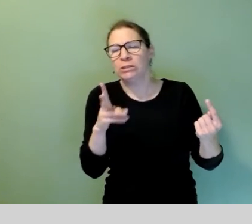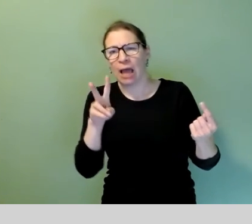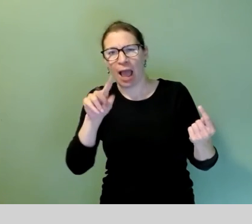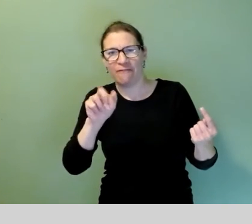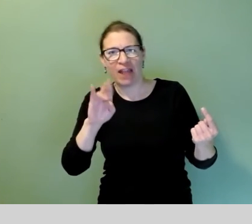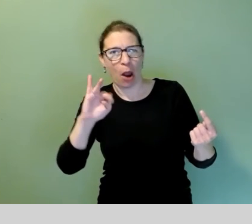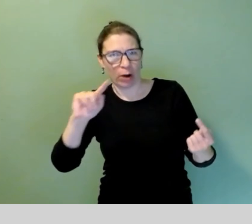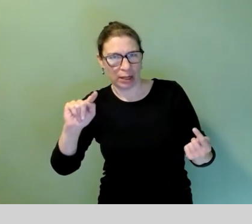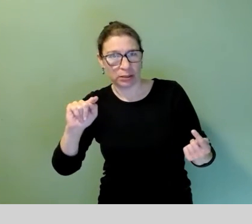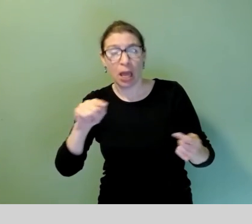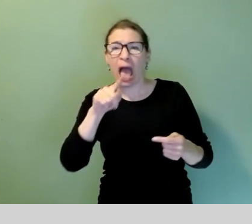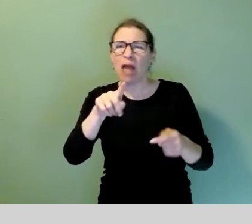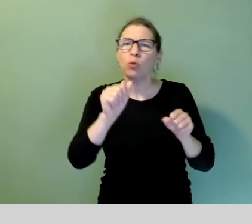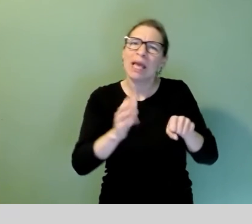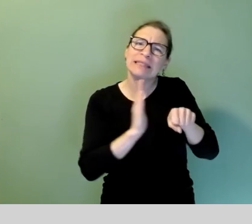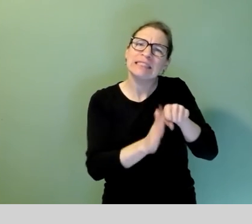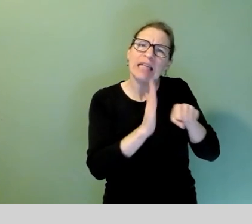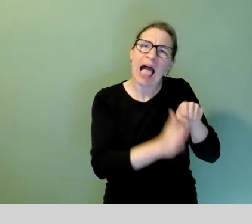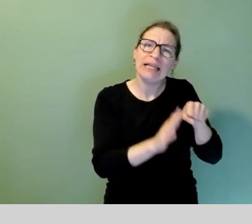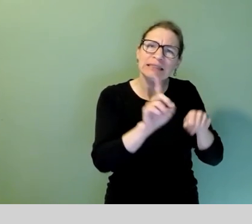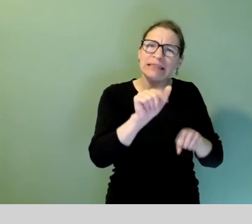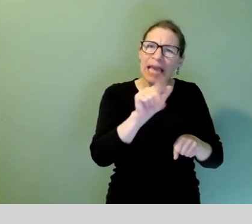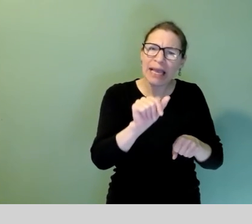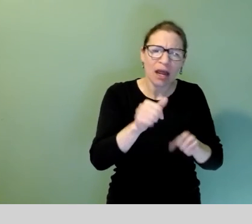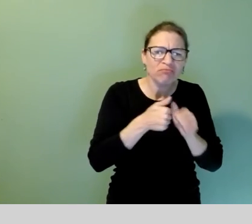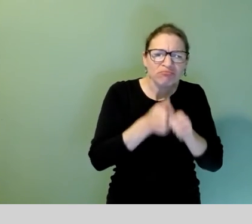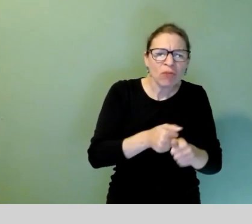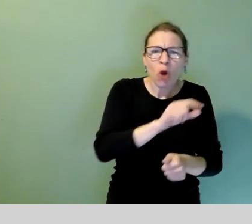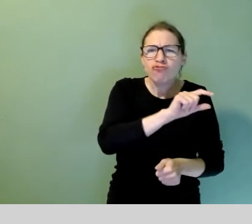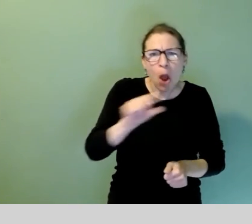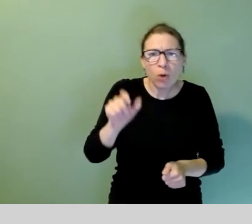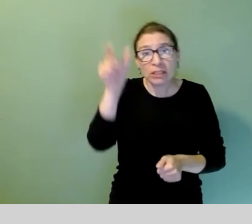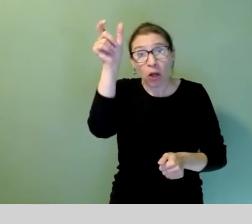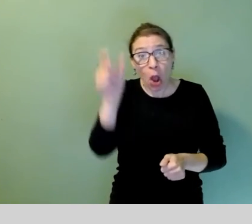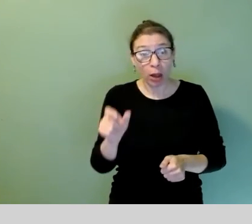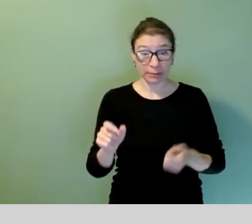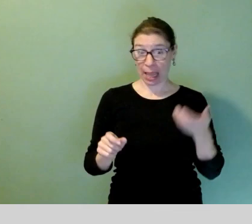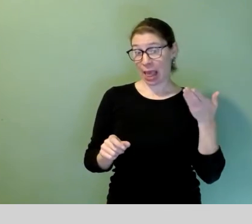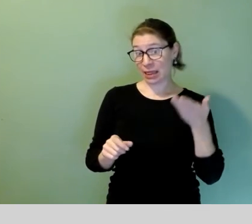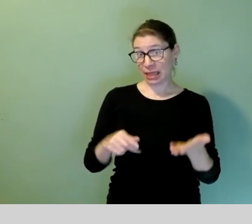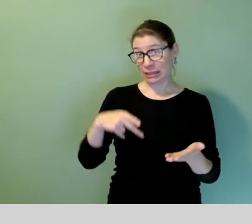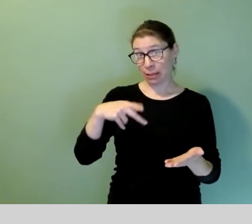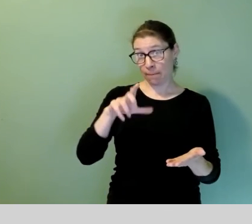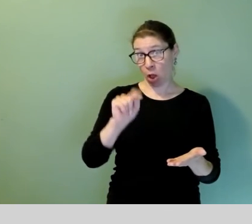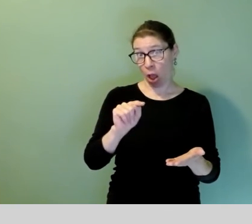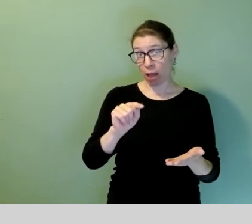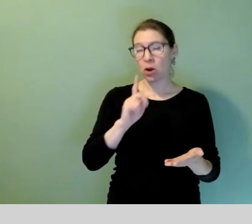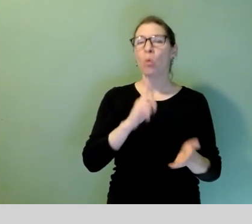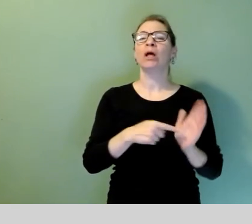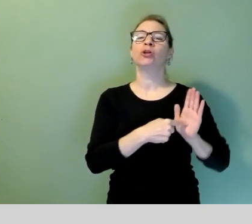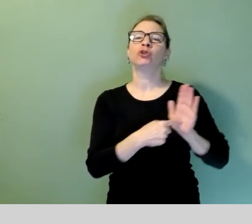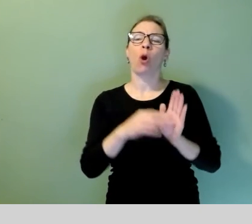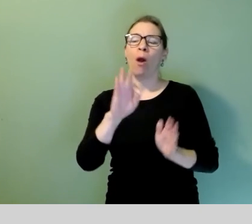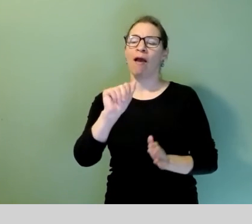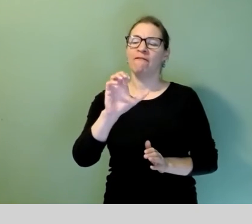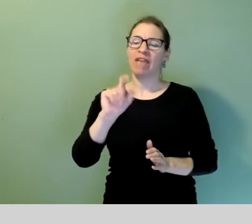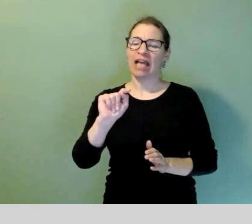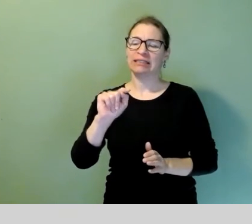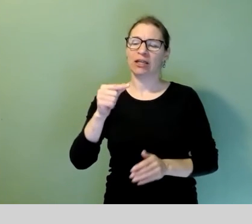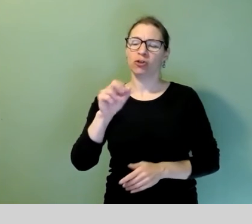Again, you can slice your data by rows and columns and this plot will return the FacetGrid object